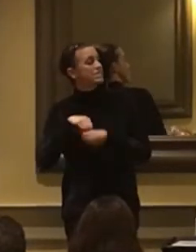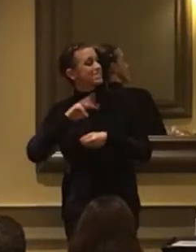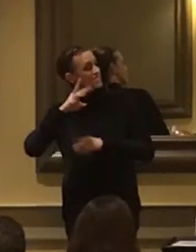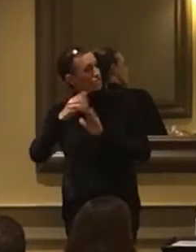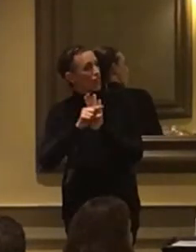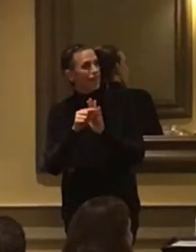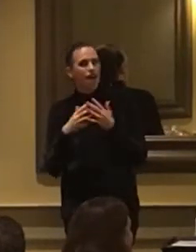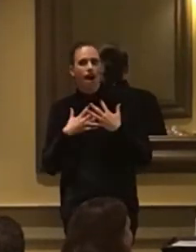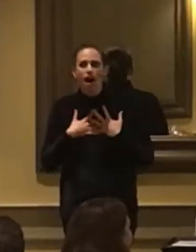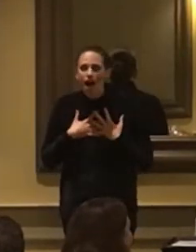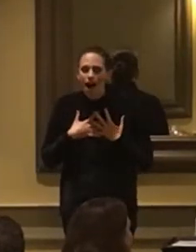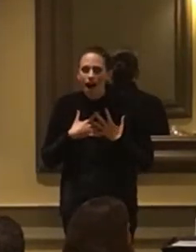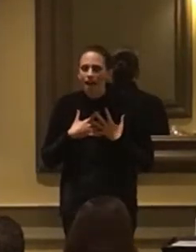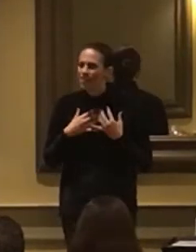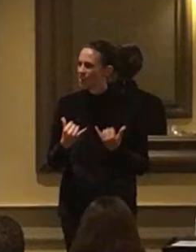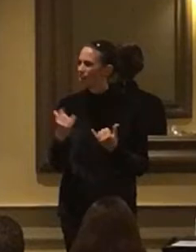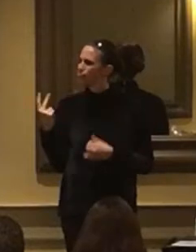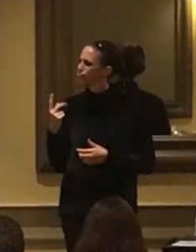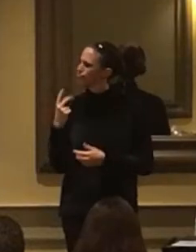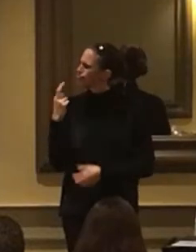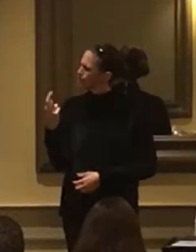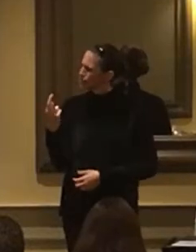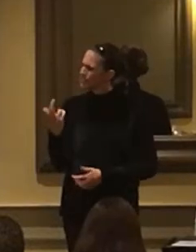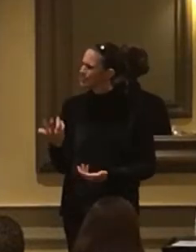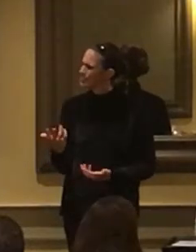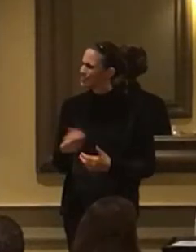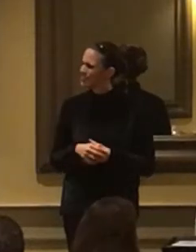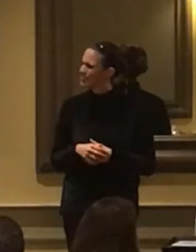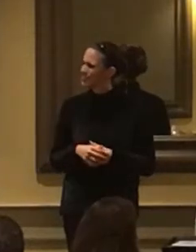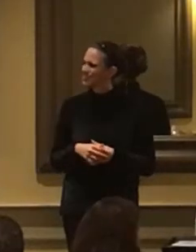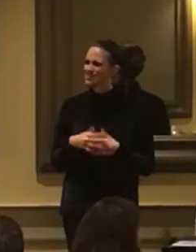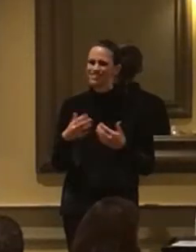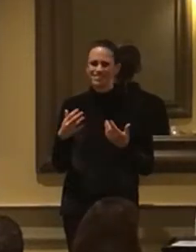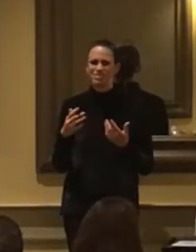and now we're really good friends and she's one of the few people